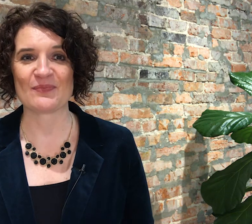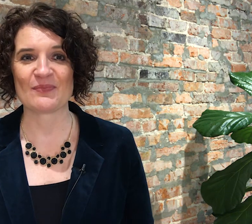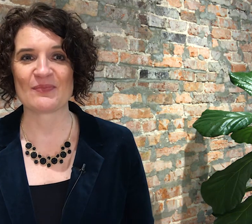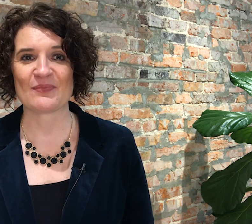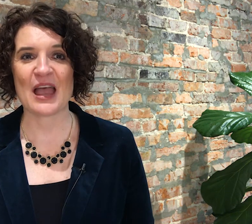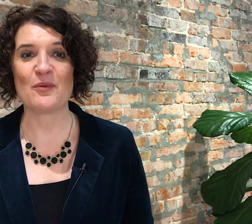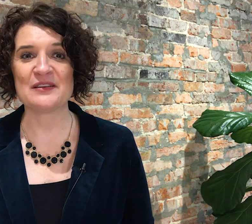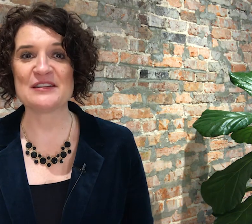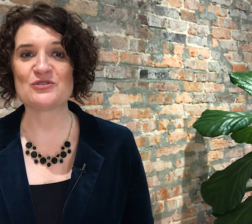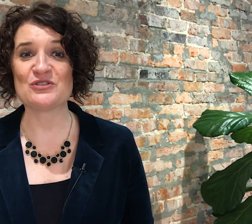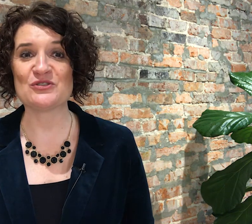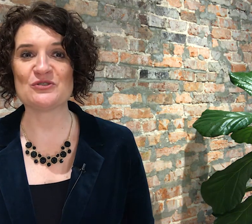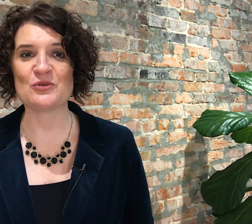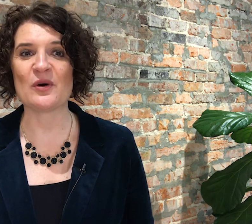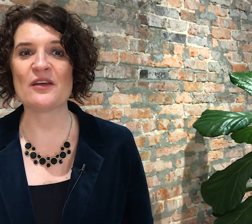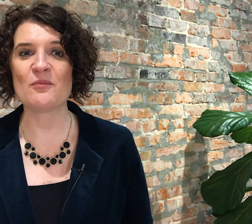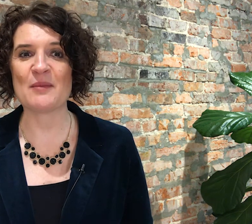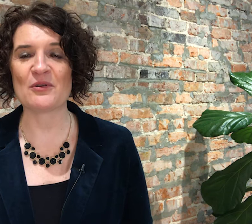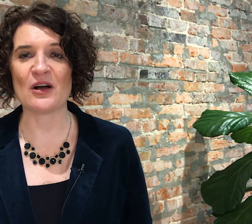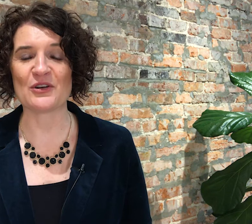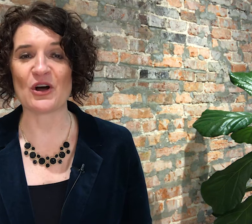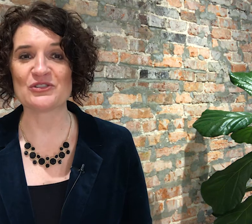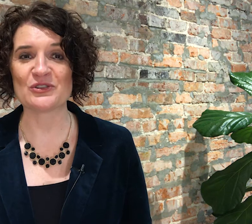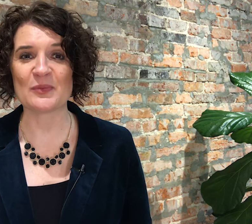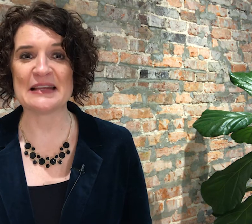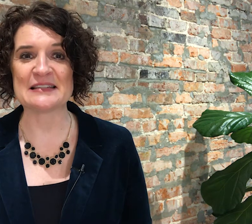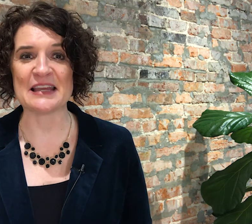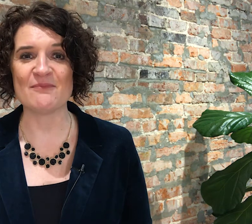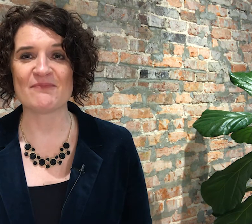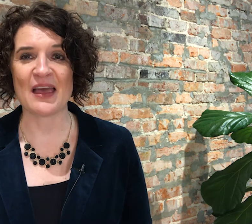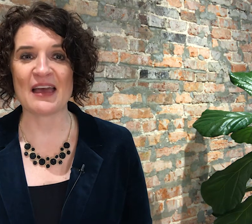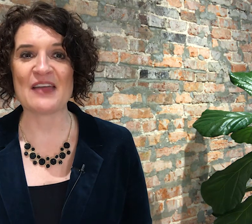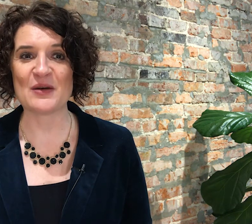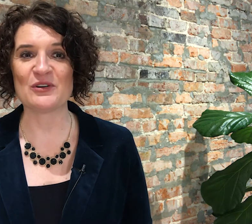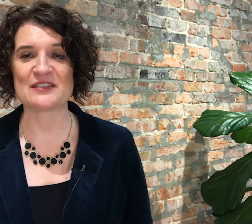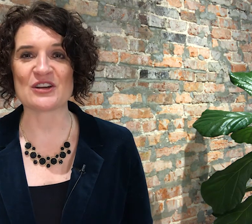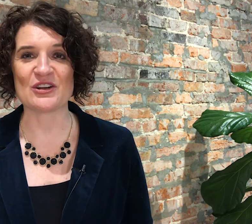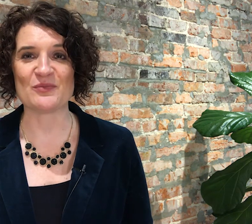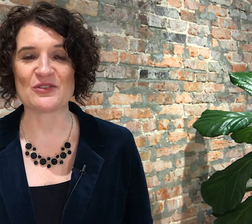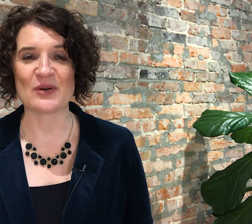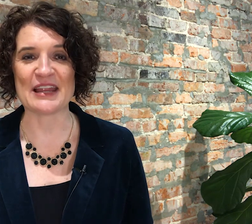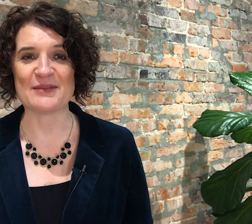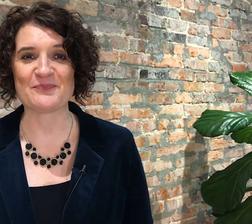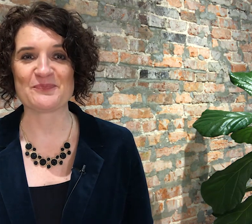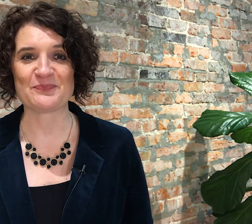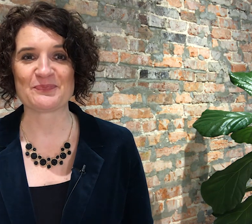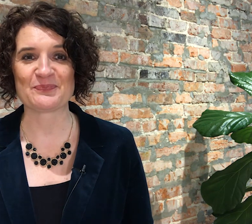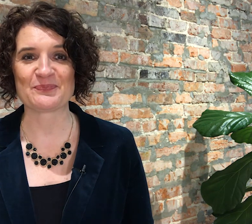I want to introduce you to one other member on our All Children Reading team, and then we’ll get started with the training.